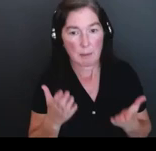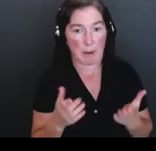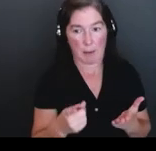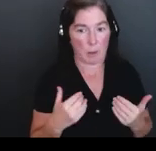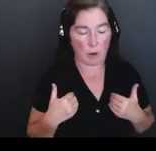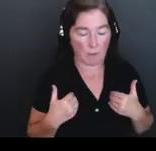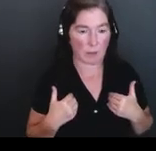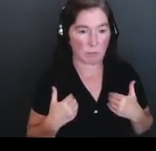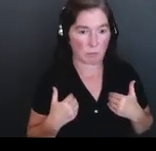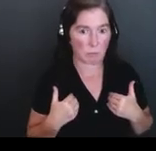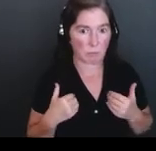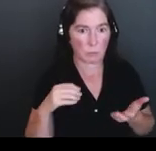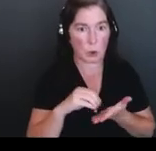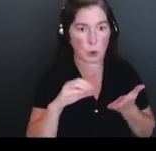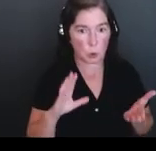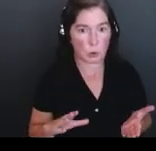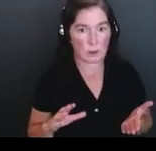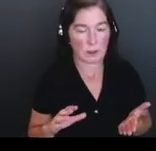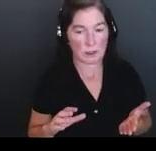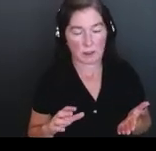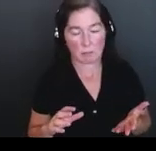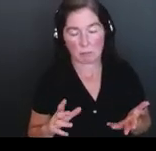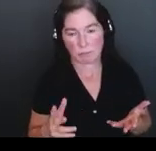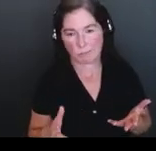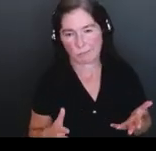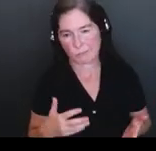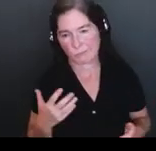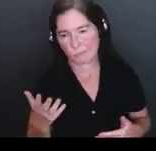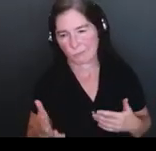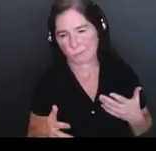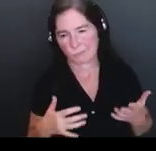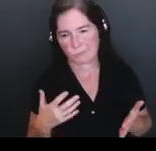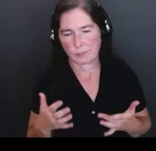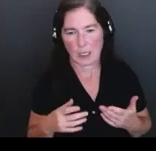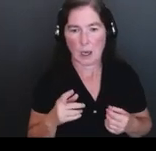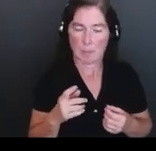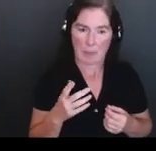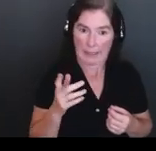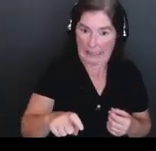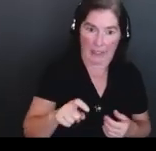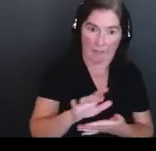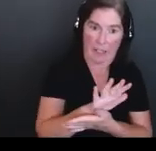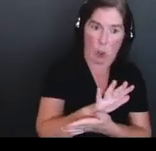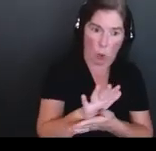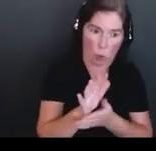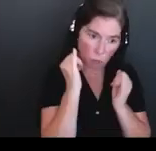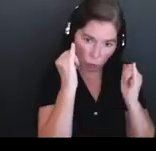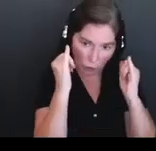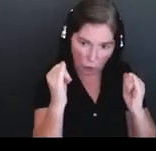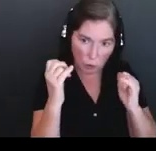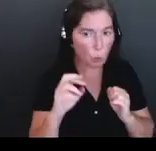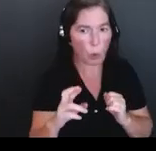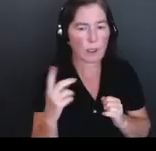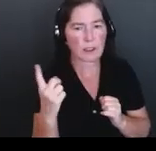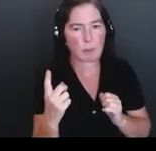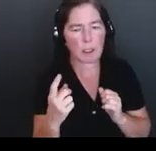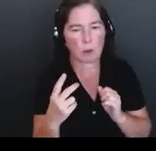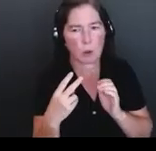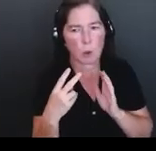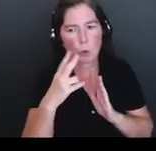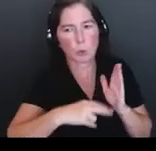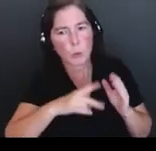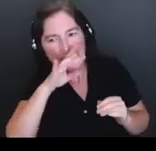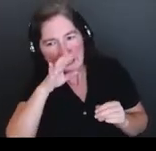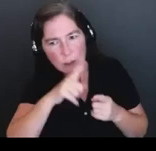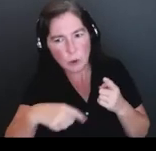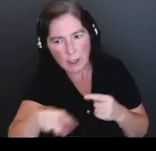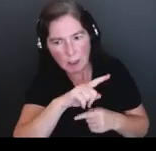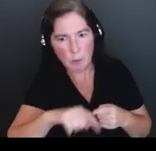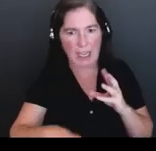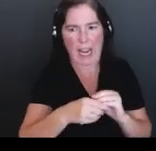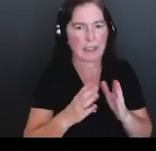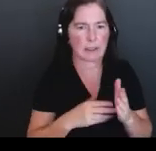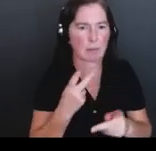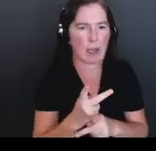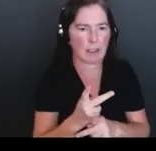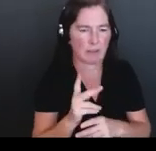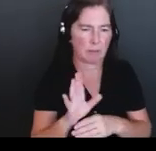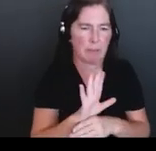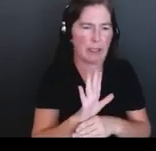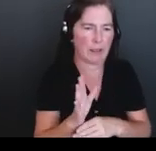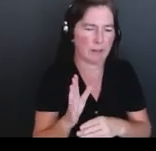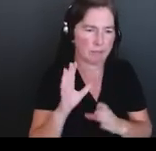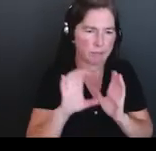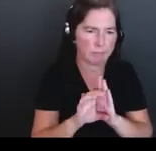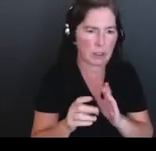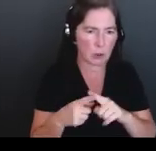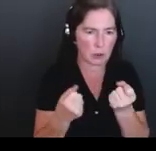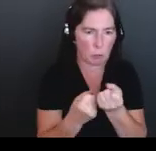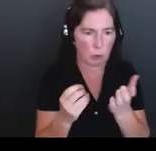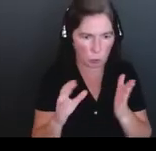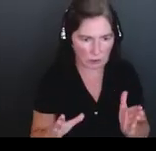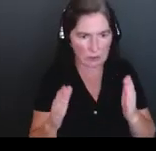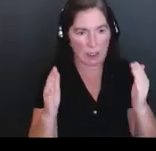What is the capital of Washington State? On each question you have the option of including media, so that could be an image or a